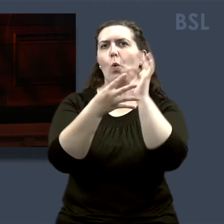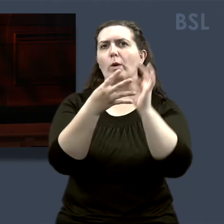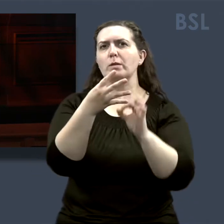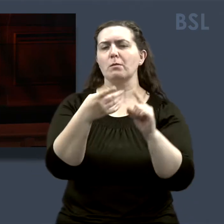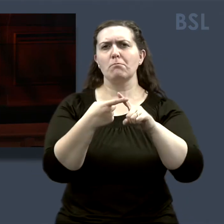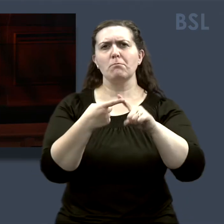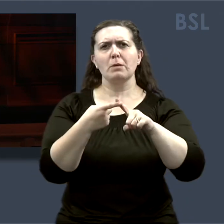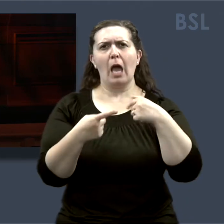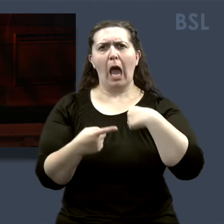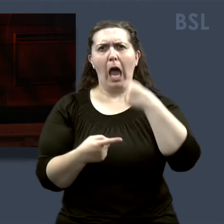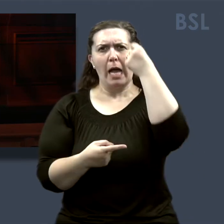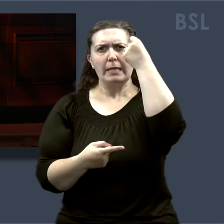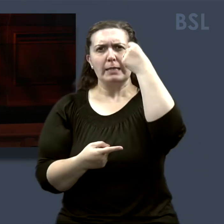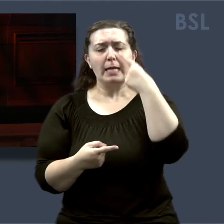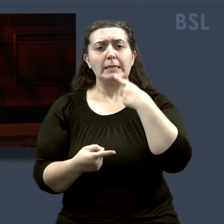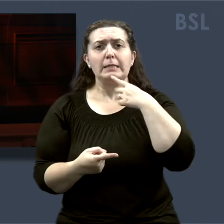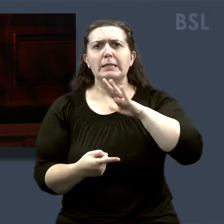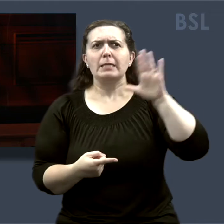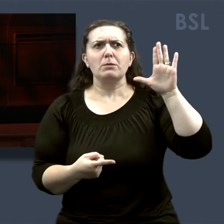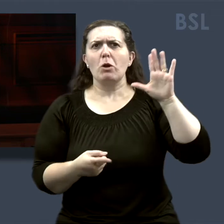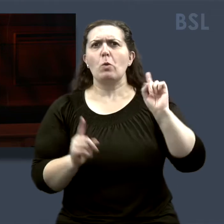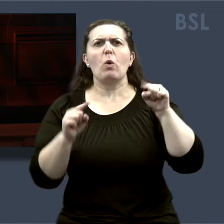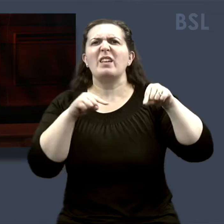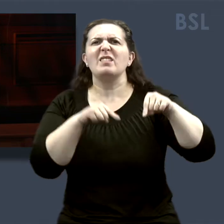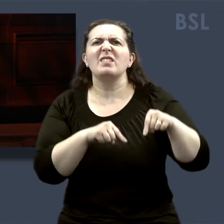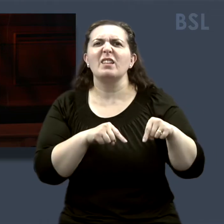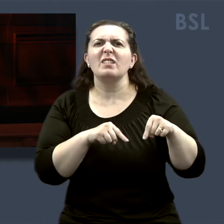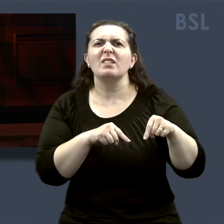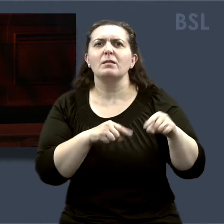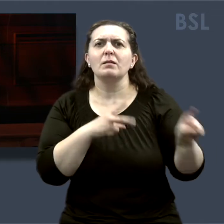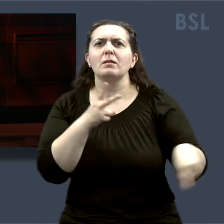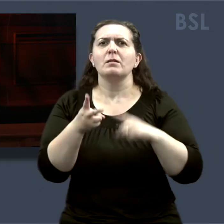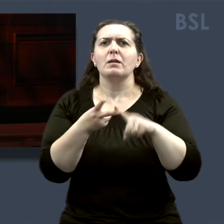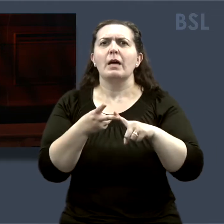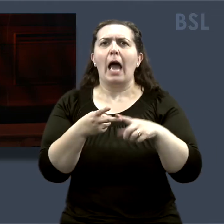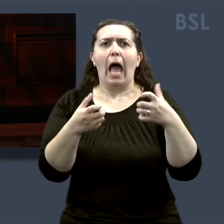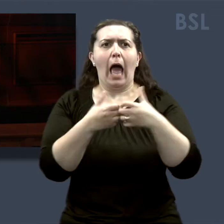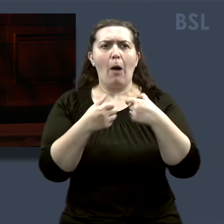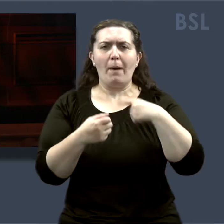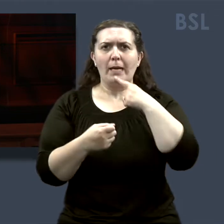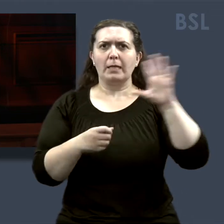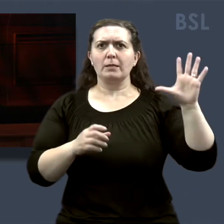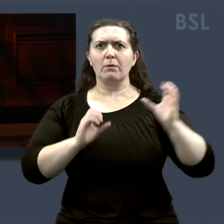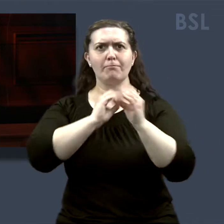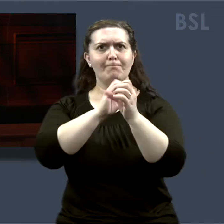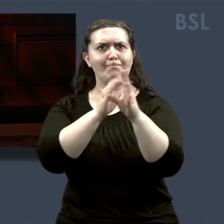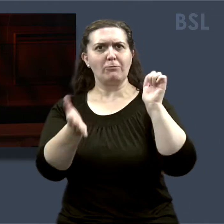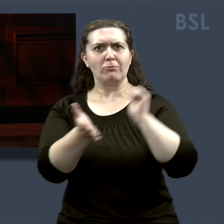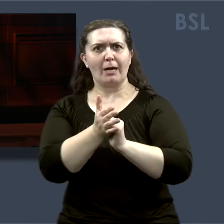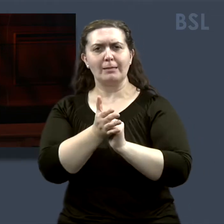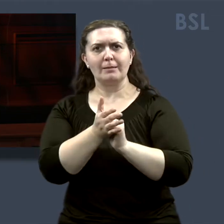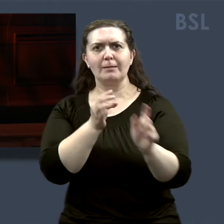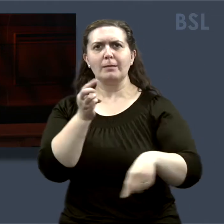Do I know and understand what a testimony is? Do I know how to bear my testimony?